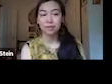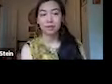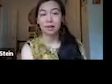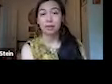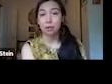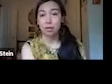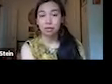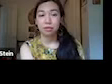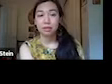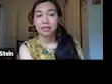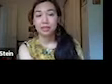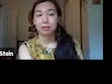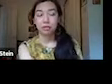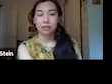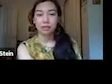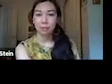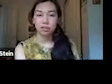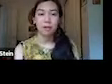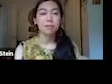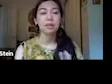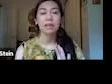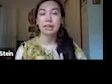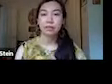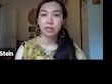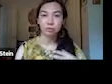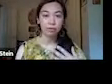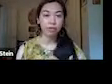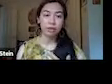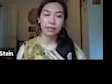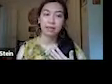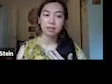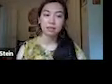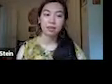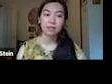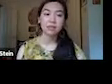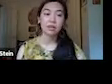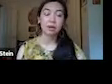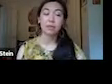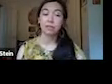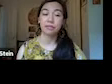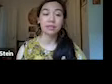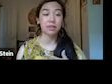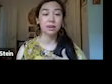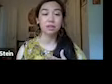The World Health Organization recently published a paper claiming evidence from over 3,000 studies of the effects of the arts